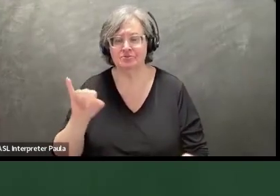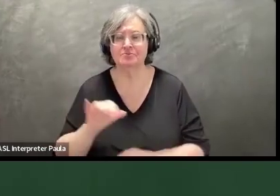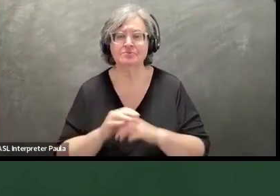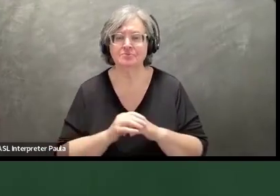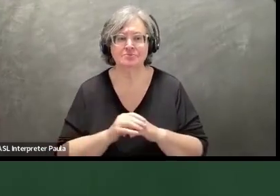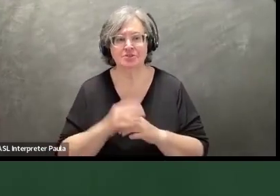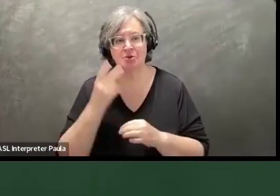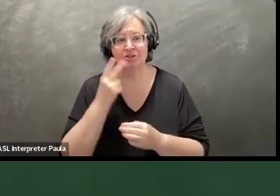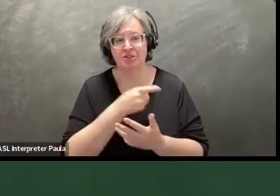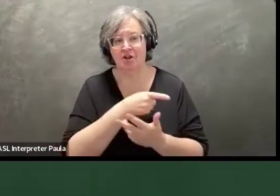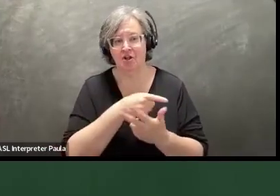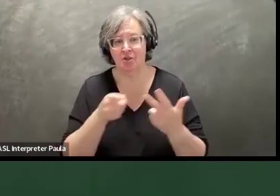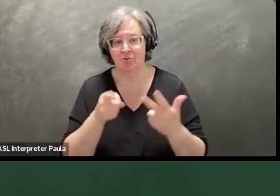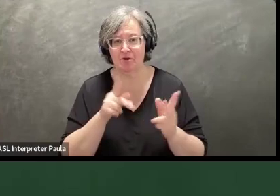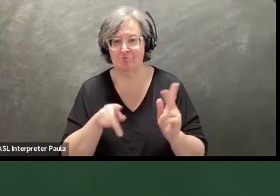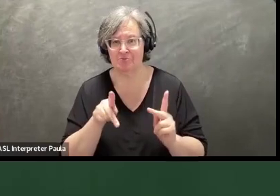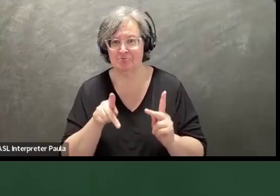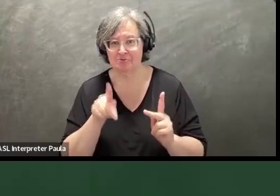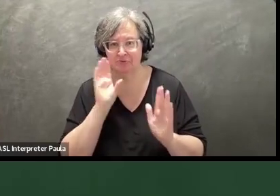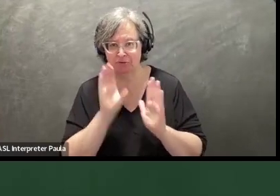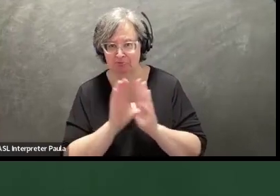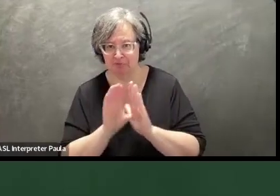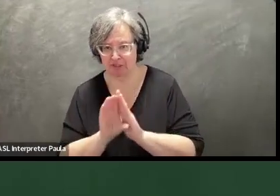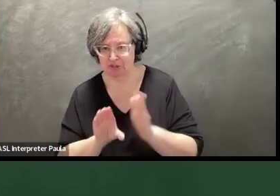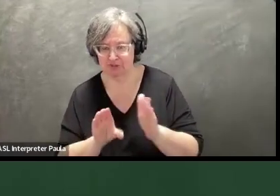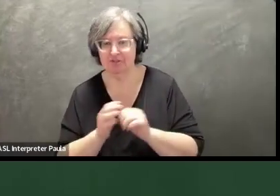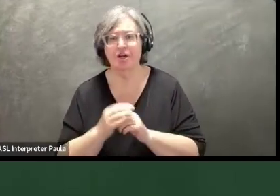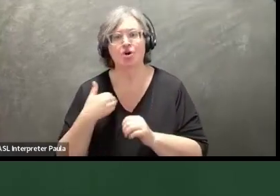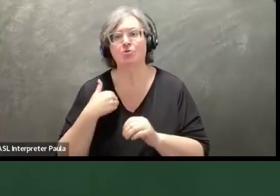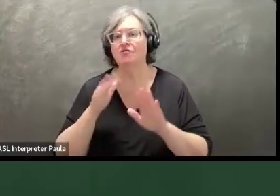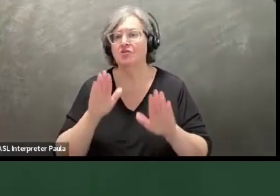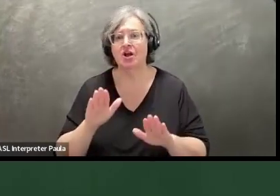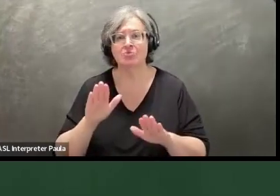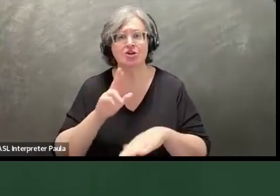here, and some phenomenal national partners, but you'll